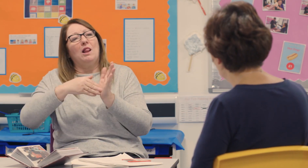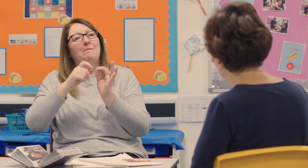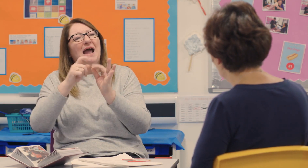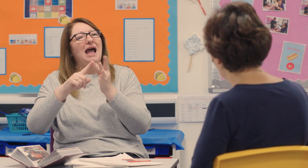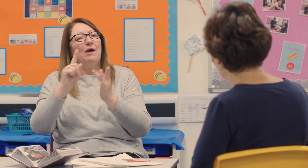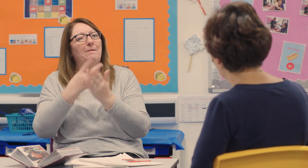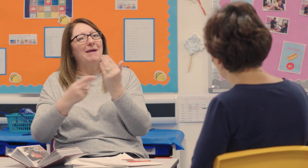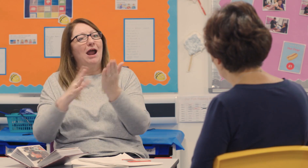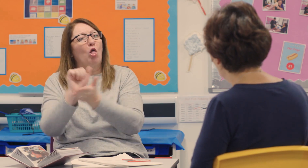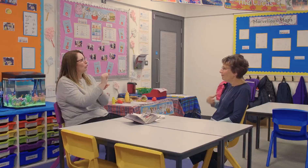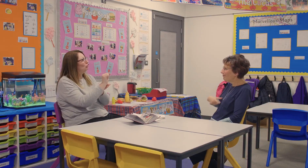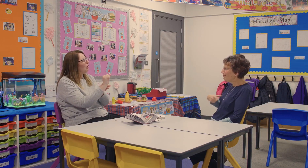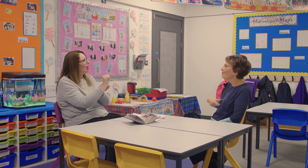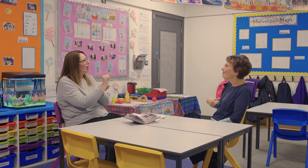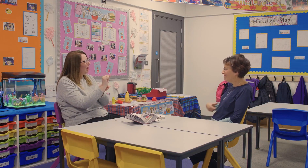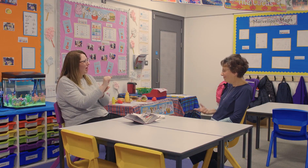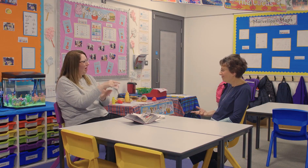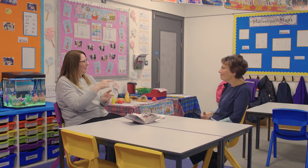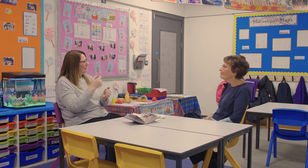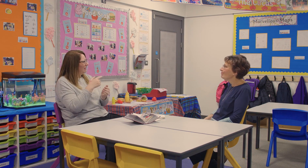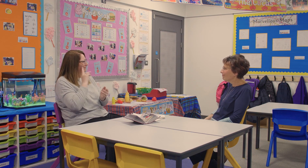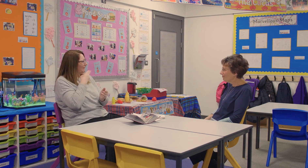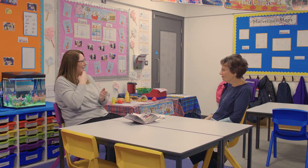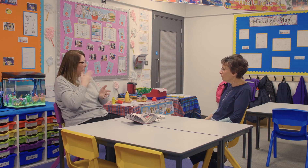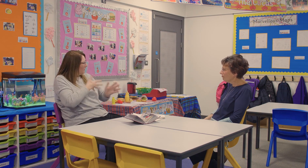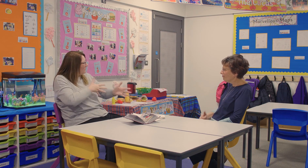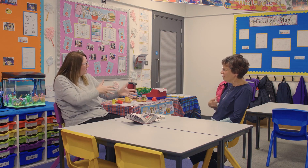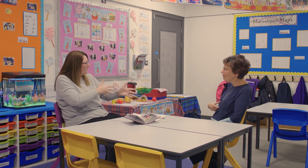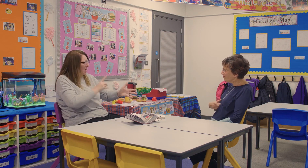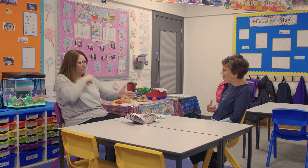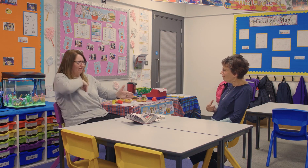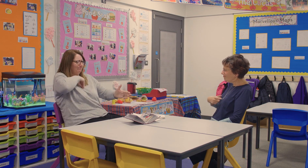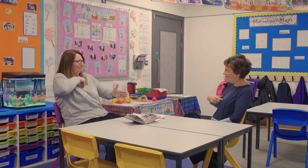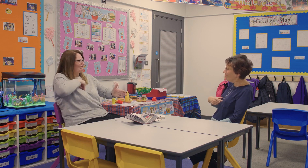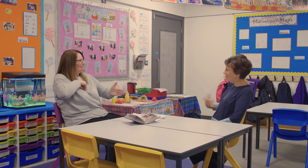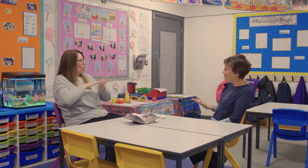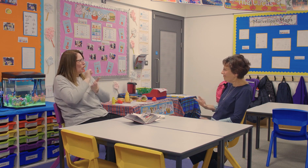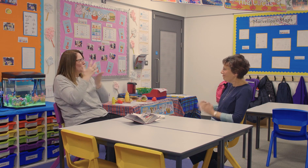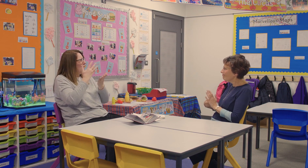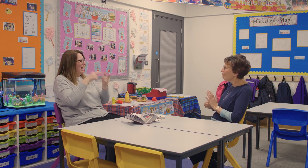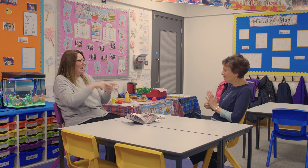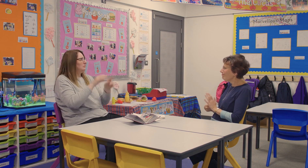So the two things fitted together perfectly. I do think these two ideas combined have dramatically reduced